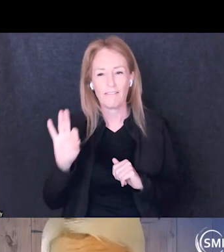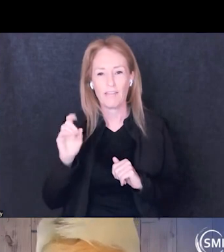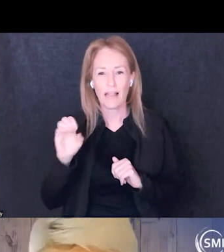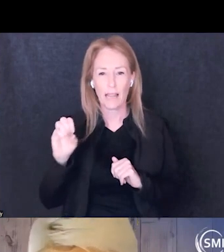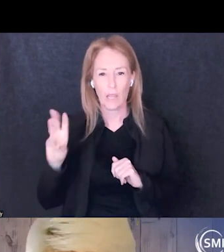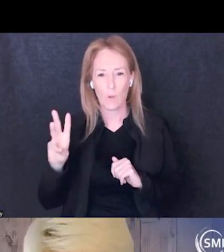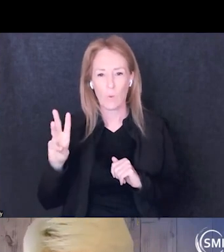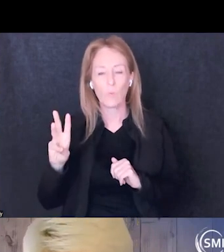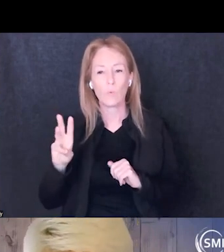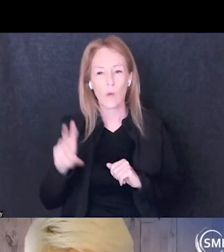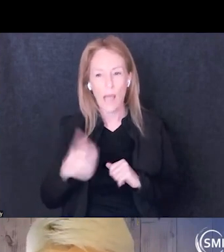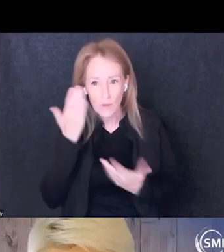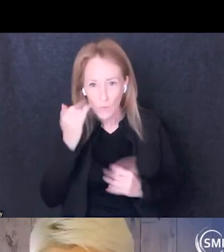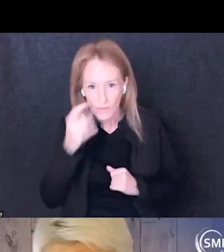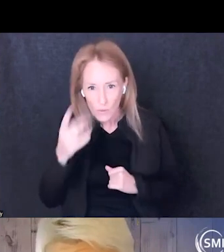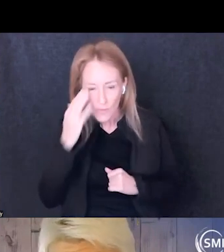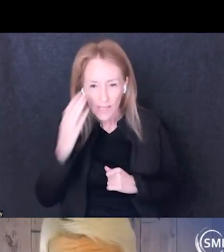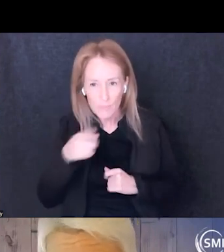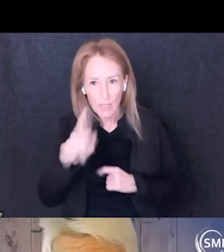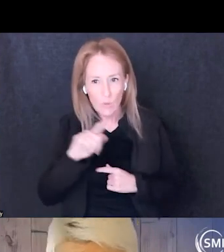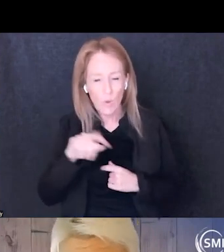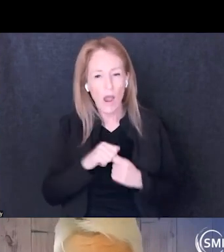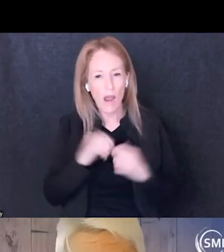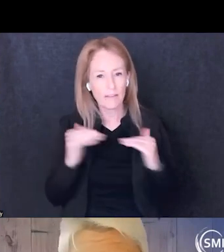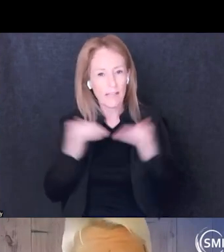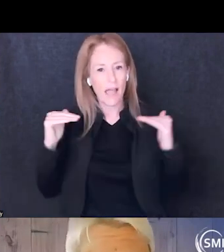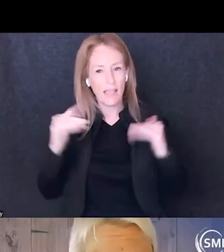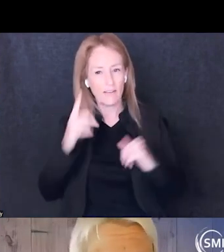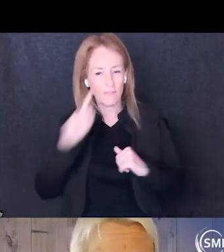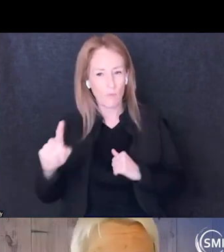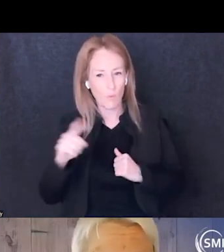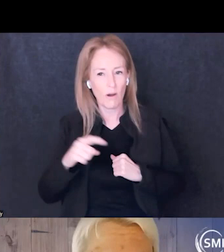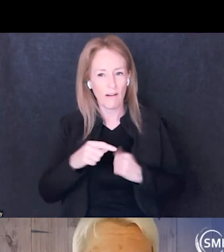PRESENTATIONS.